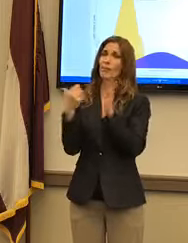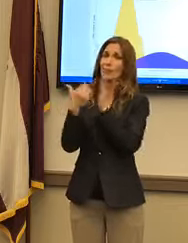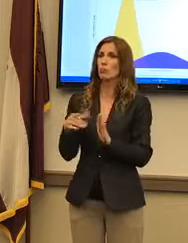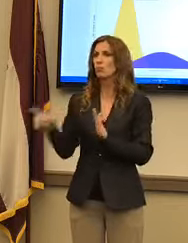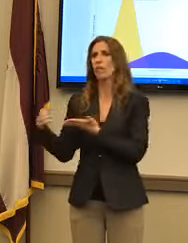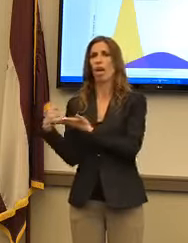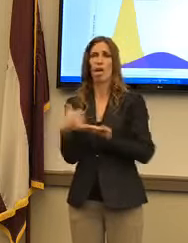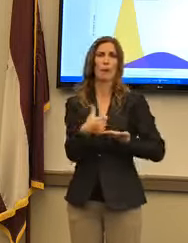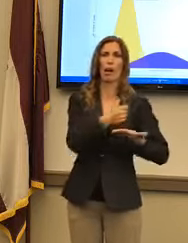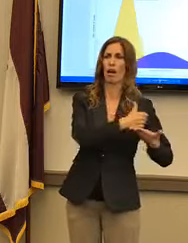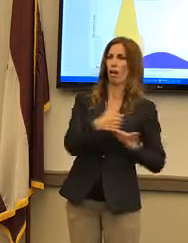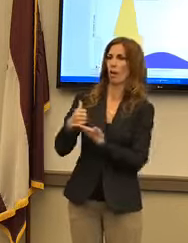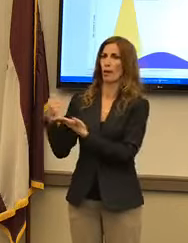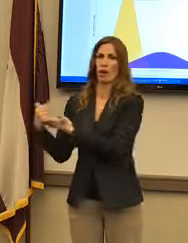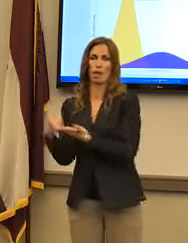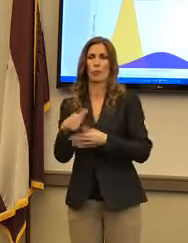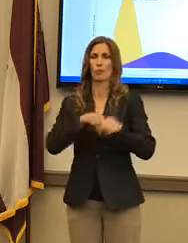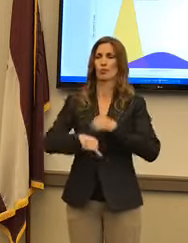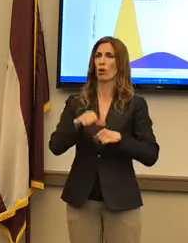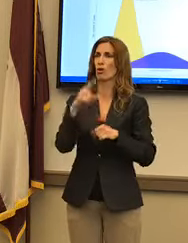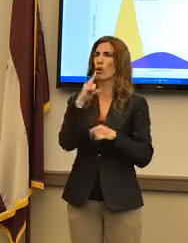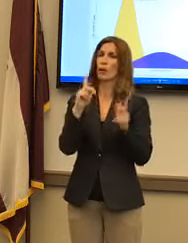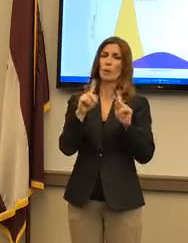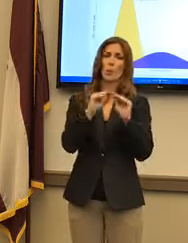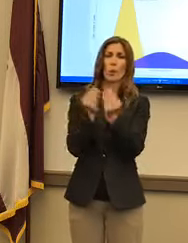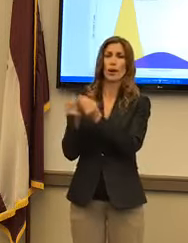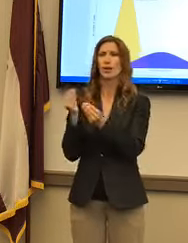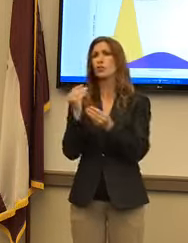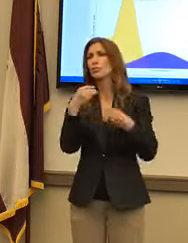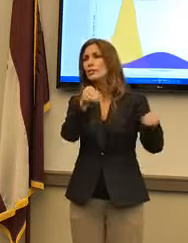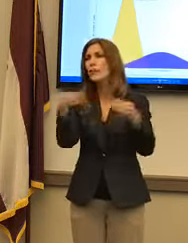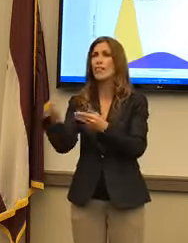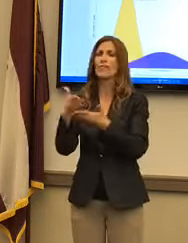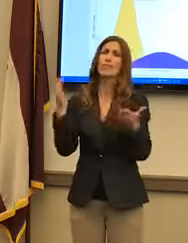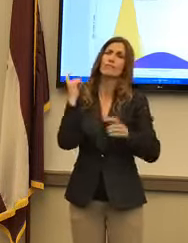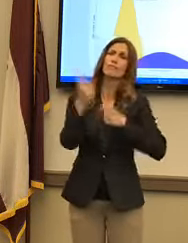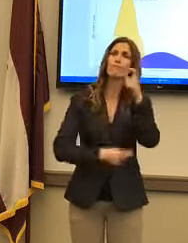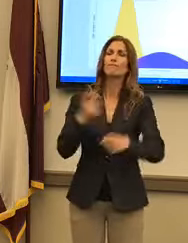people and organizations are sewing masks donating PPE and food to rally